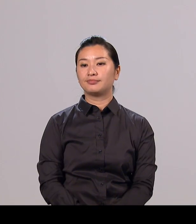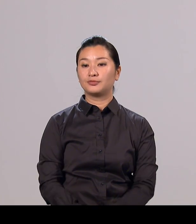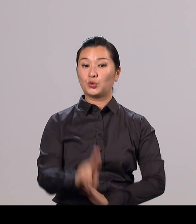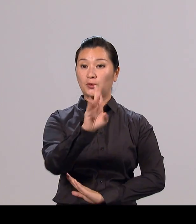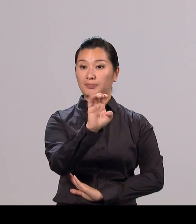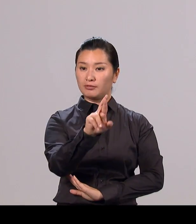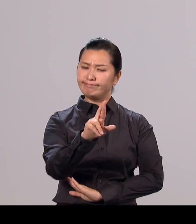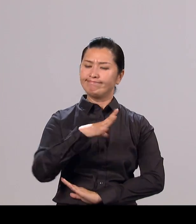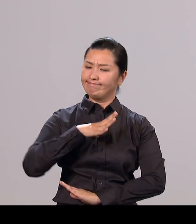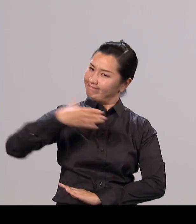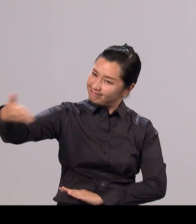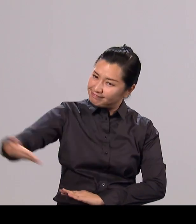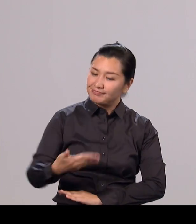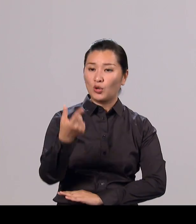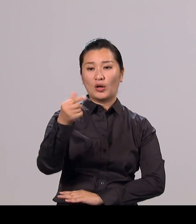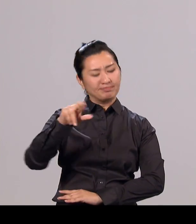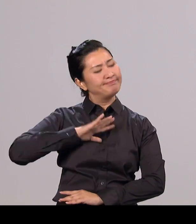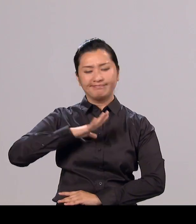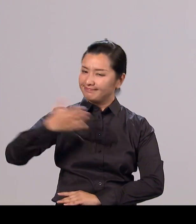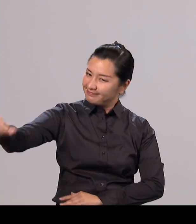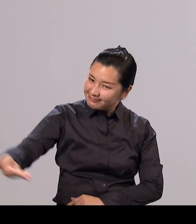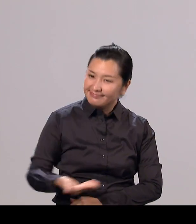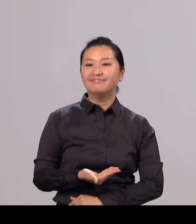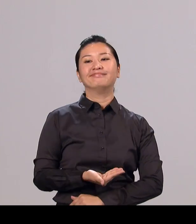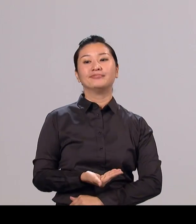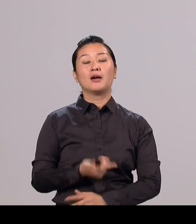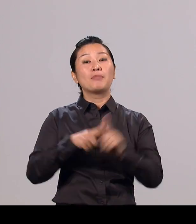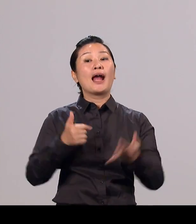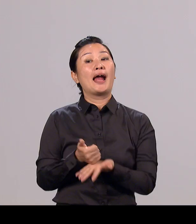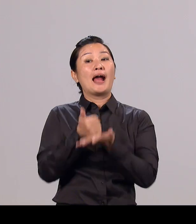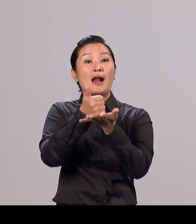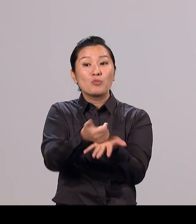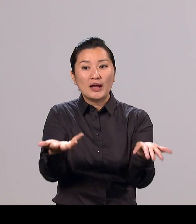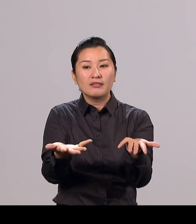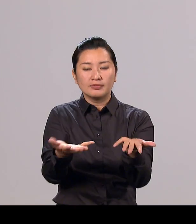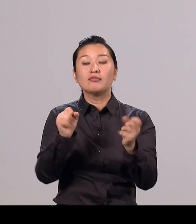but help the incumbents and especially help the taxi drivers to adapt to the changes.